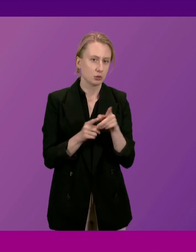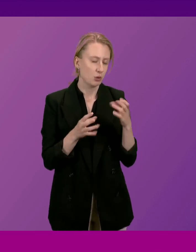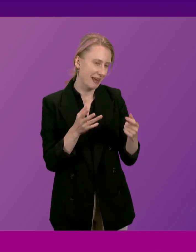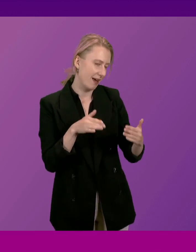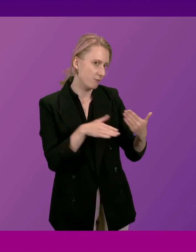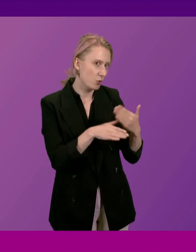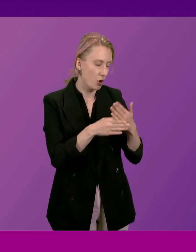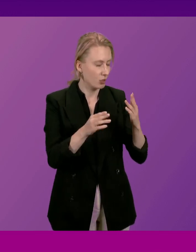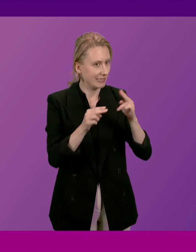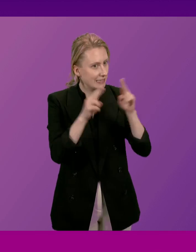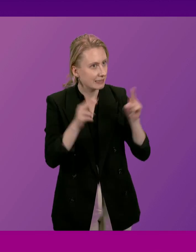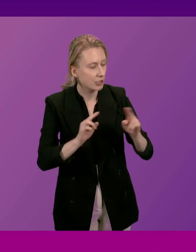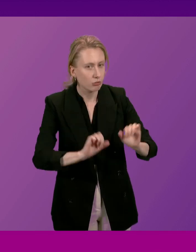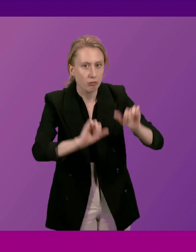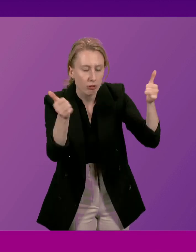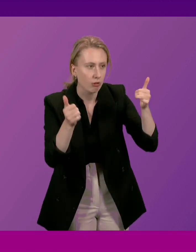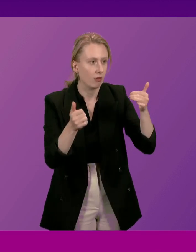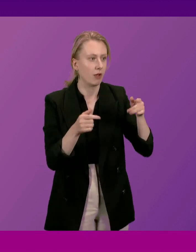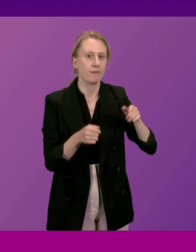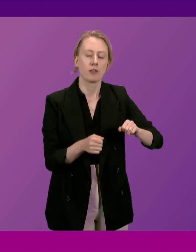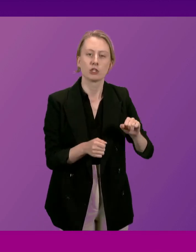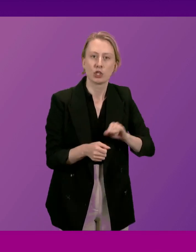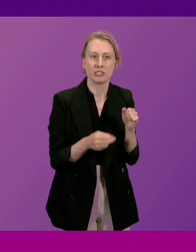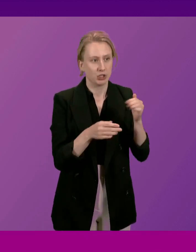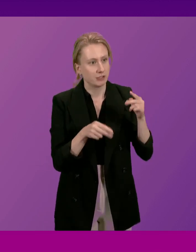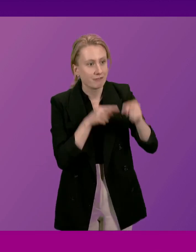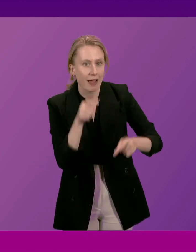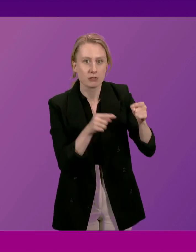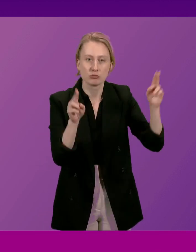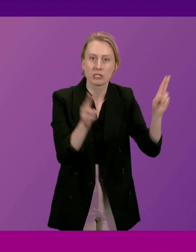of the Scottish Violence Reduction Unit to expand its reach across Scotland,